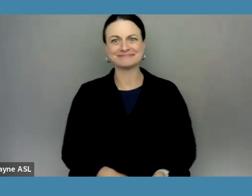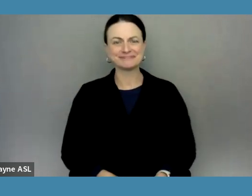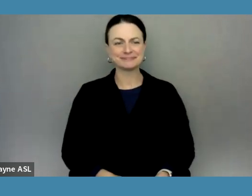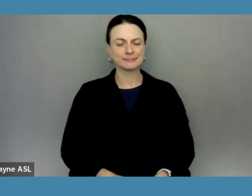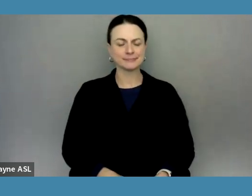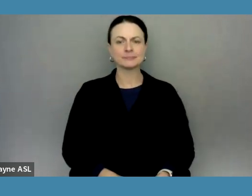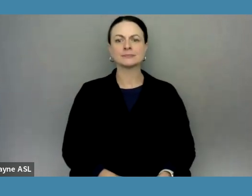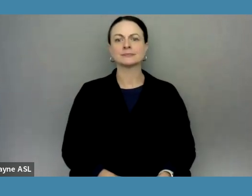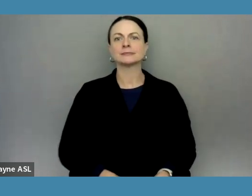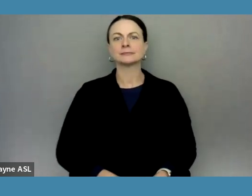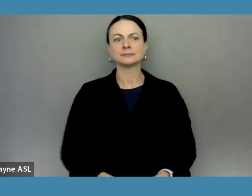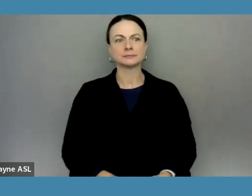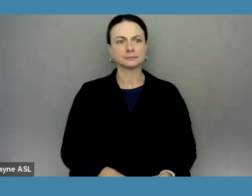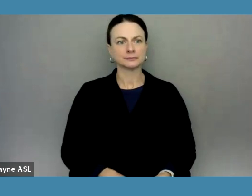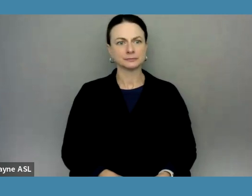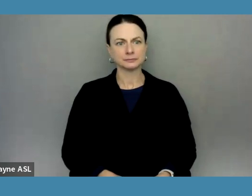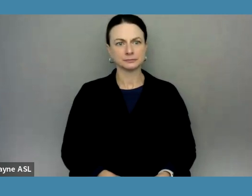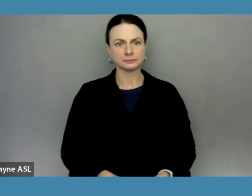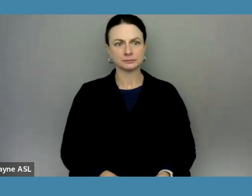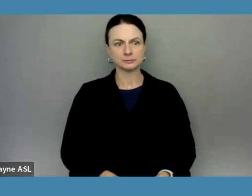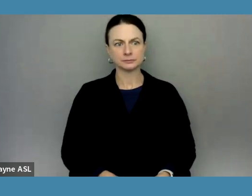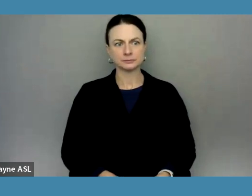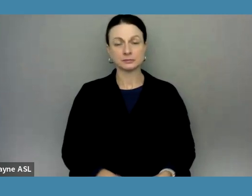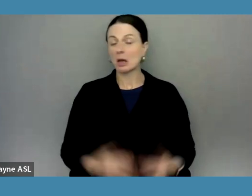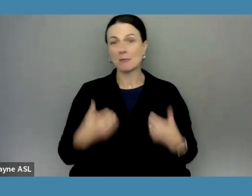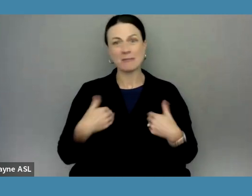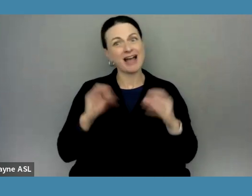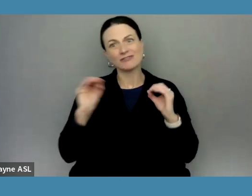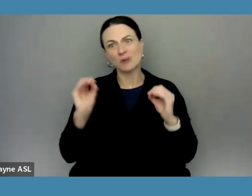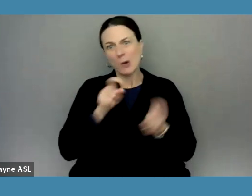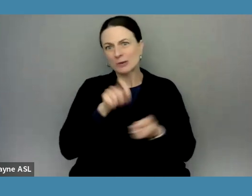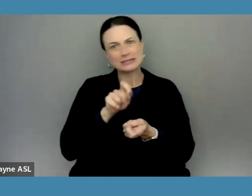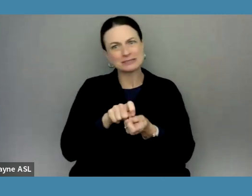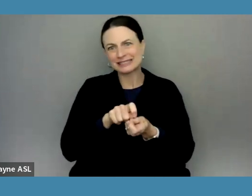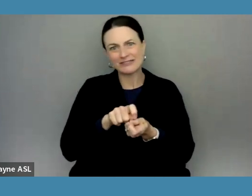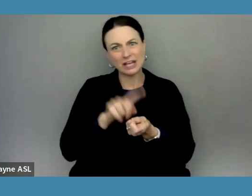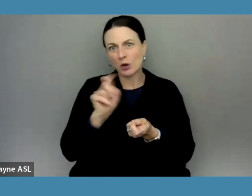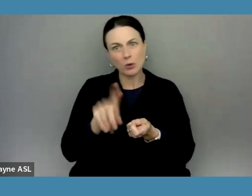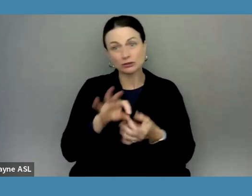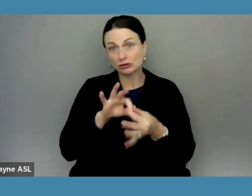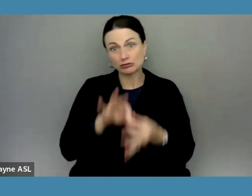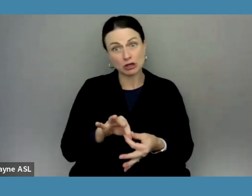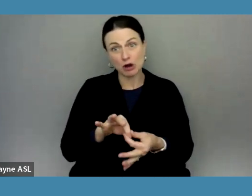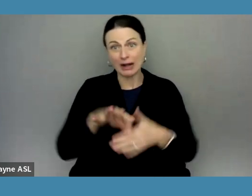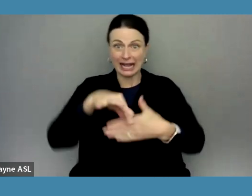Other than that, there aren't any specific questions regarding the content at this time.